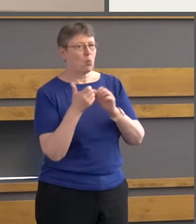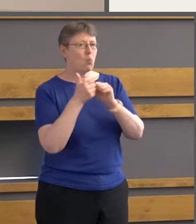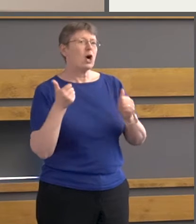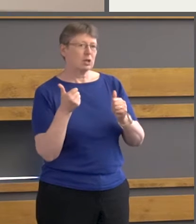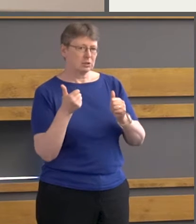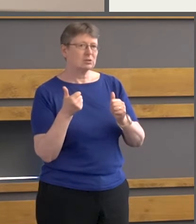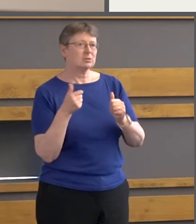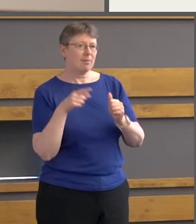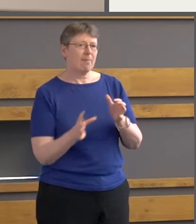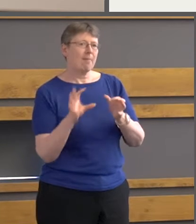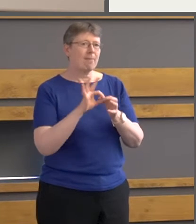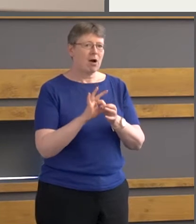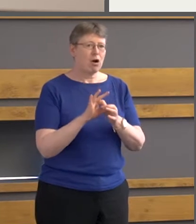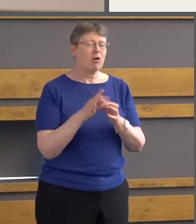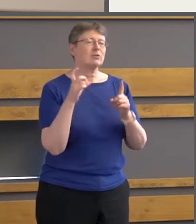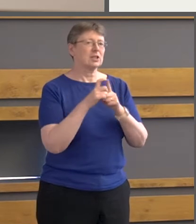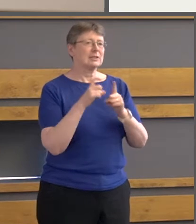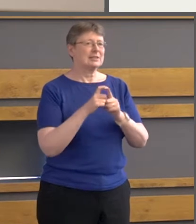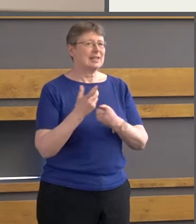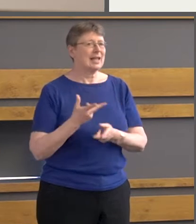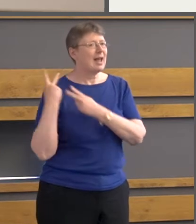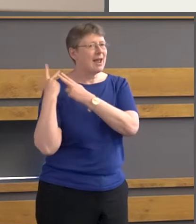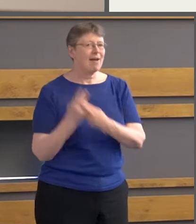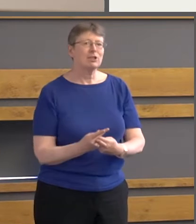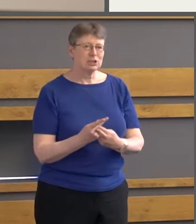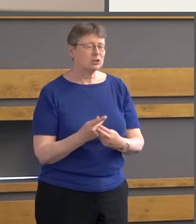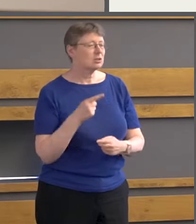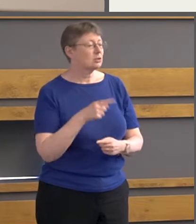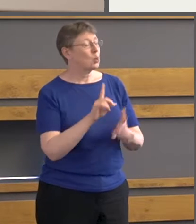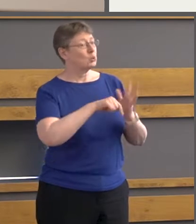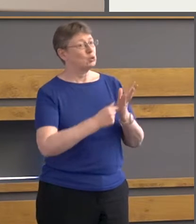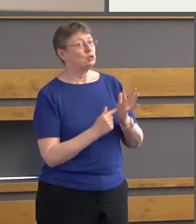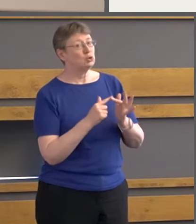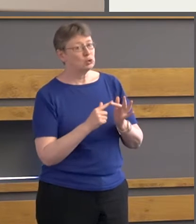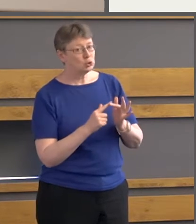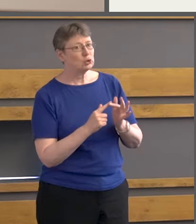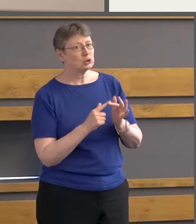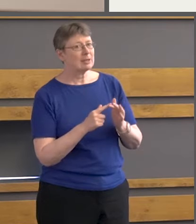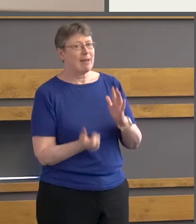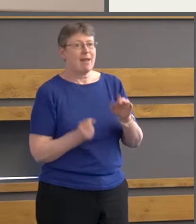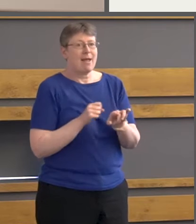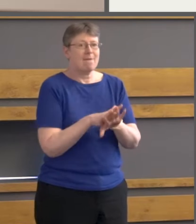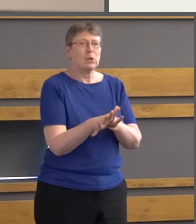In Dundee, the jute industry and its history can be felt everywhere. Many of today's residents are still connected to it